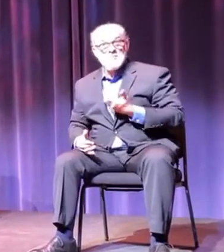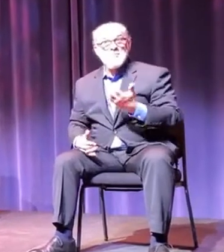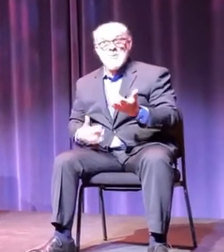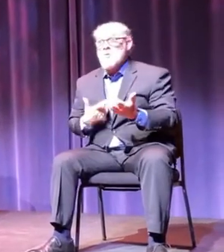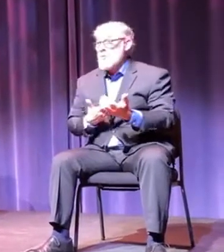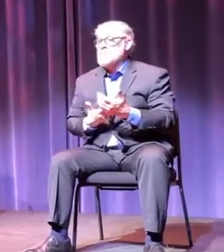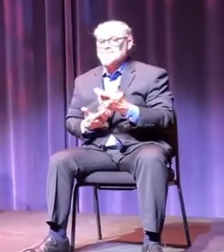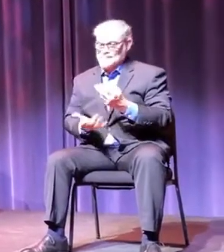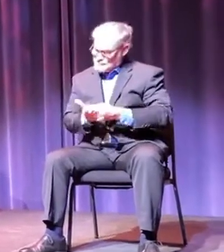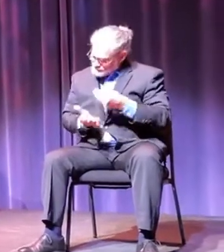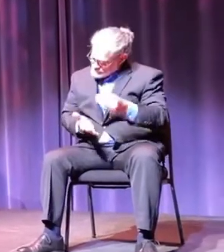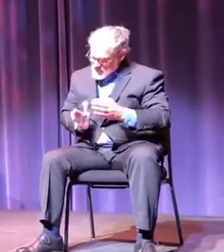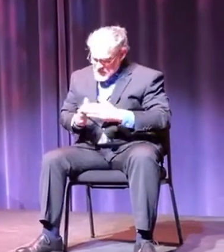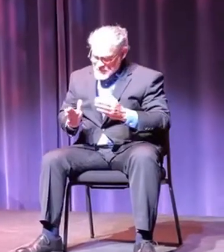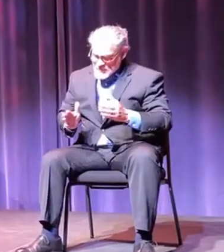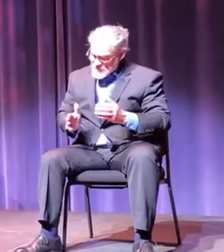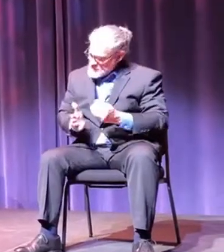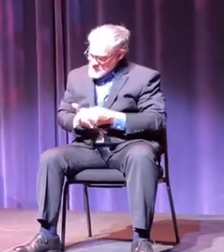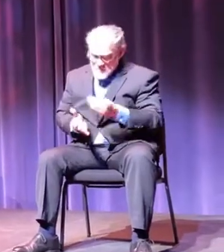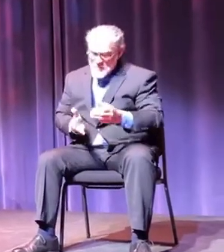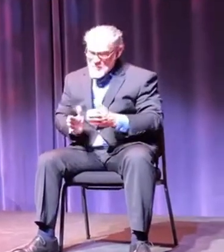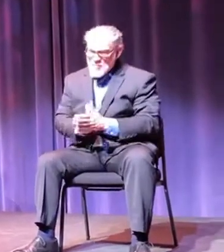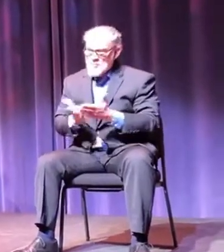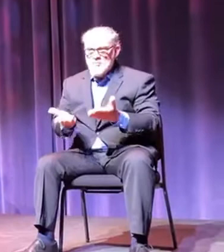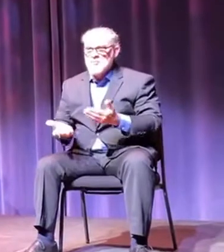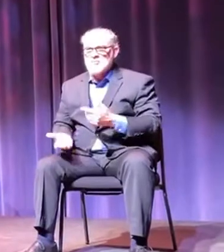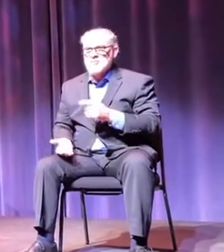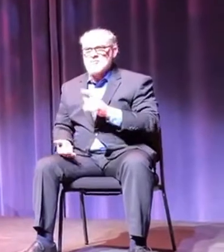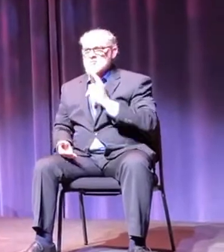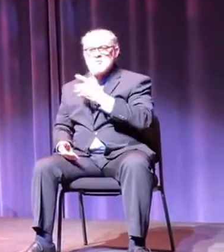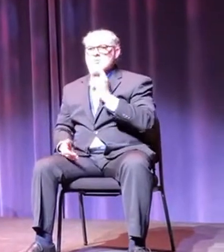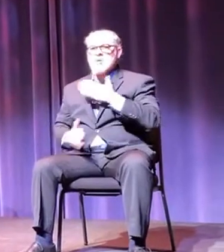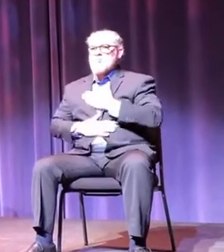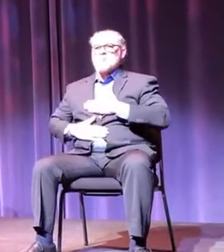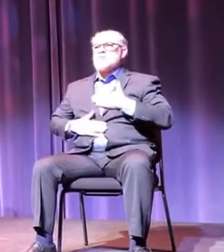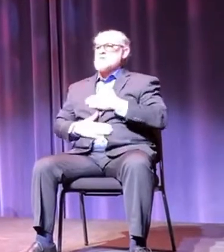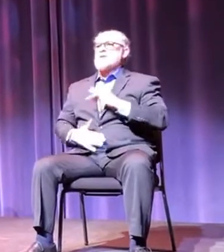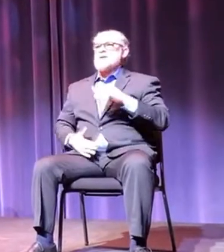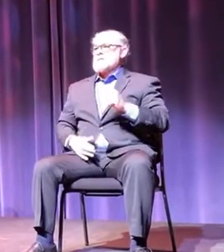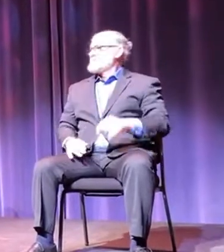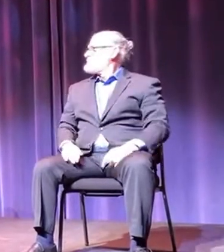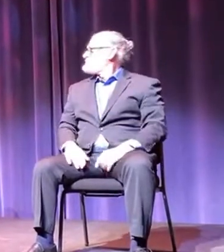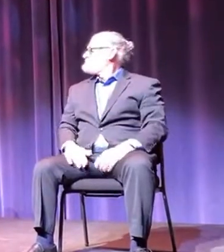Poets will appreciate that. Please welcome our panelists. (everyone clapping)